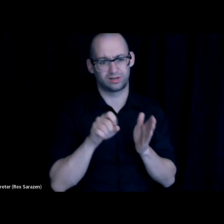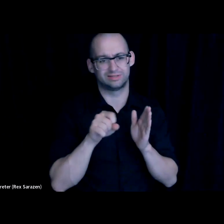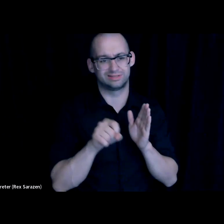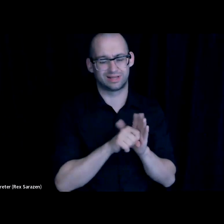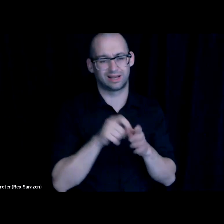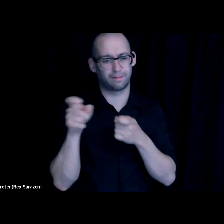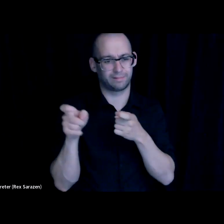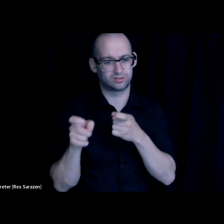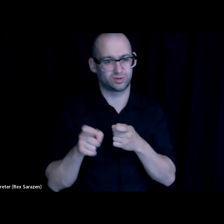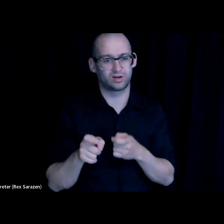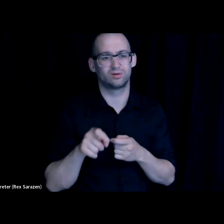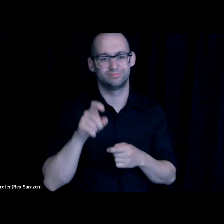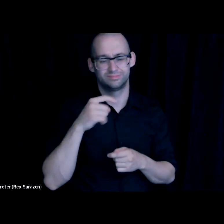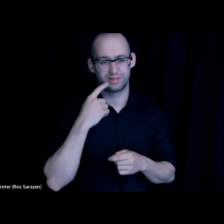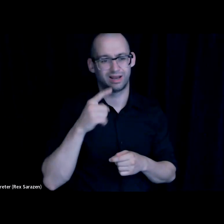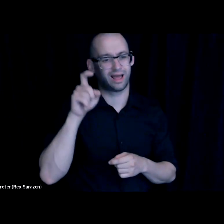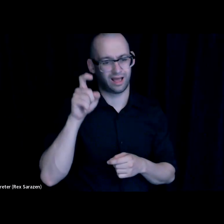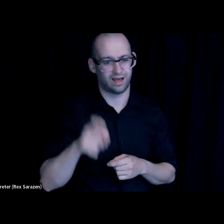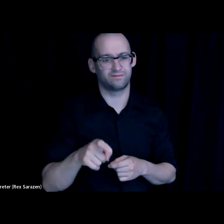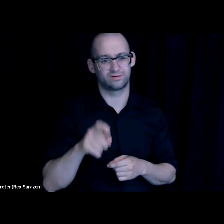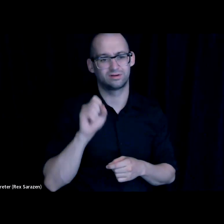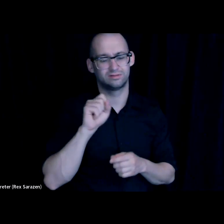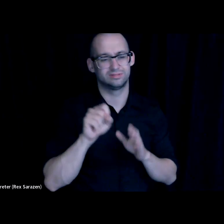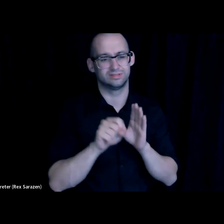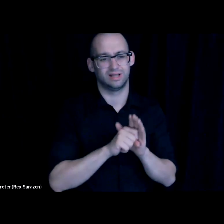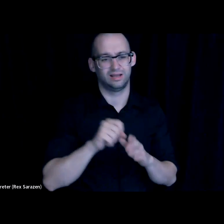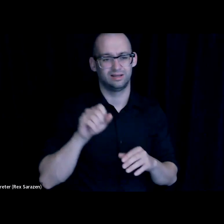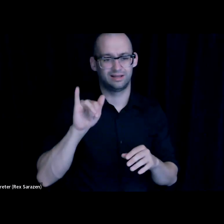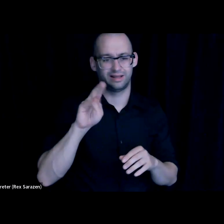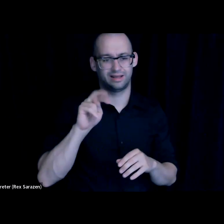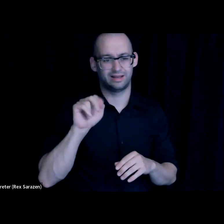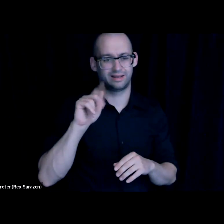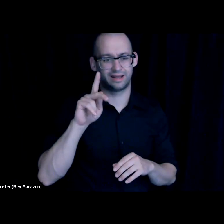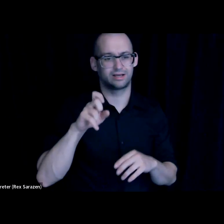the student take survey mandatory for all agencies to be able to ask for this data.